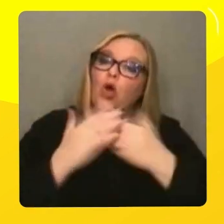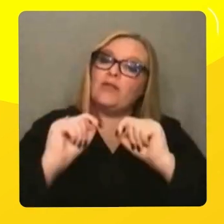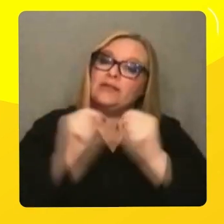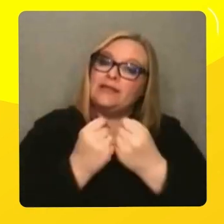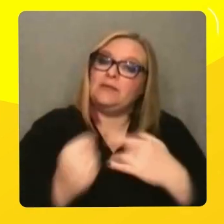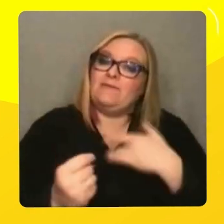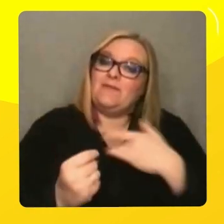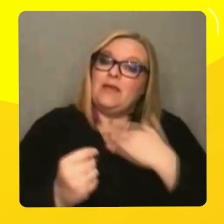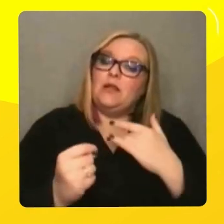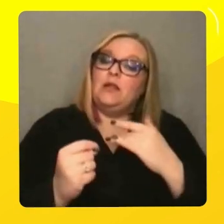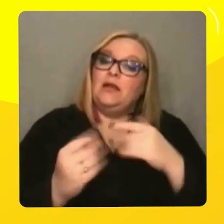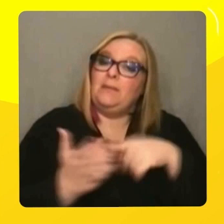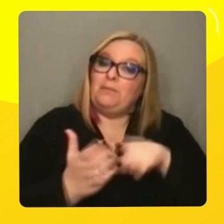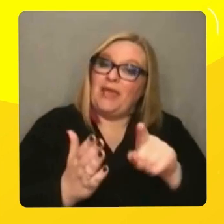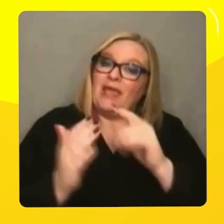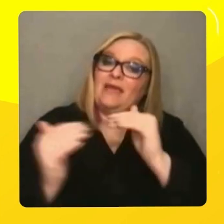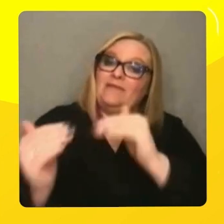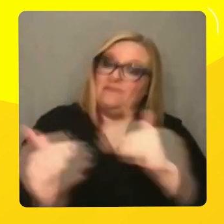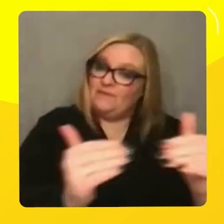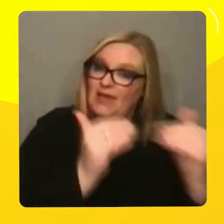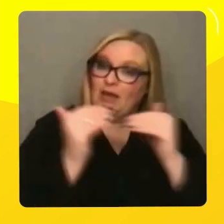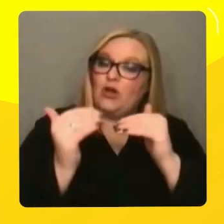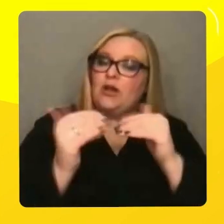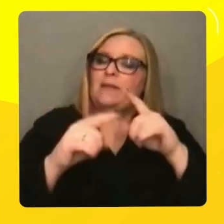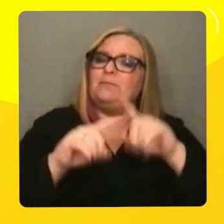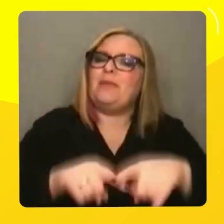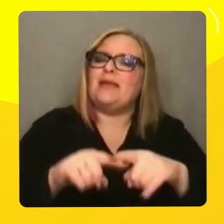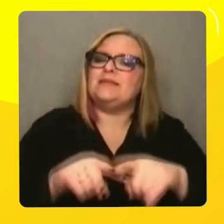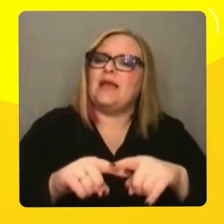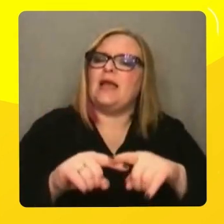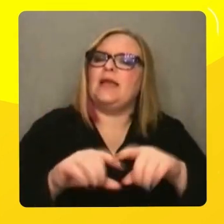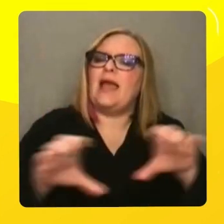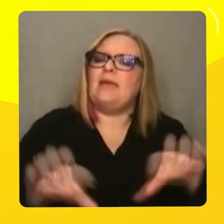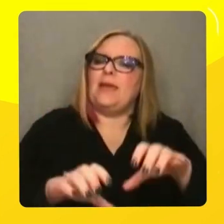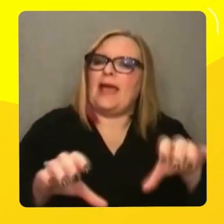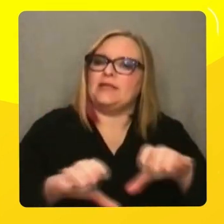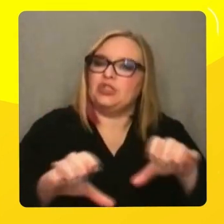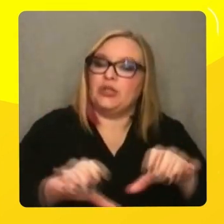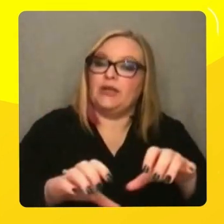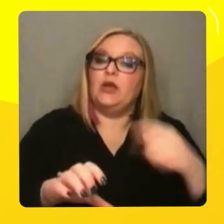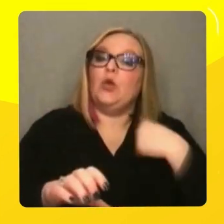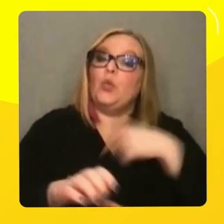equitable, and based on merit. As a company, we are proud of our work in this area.